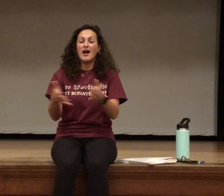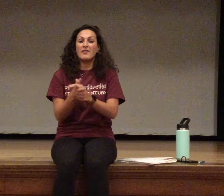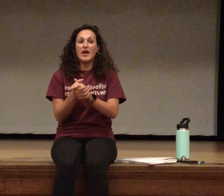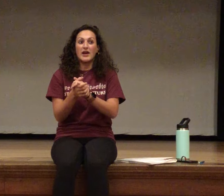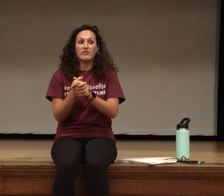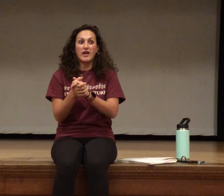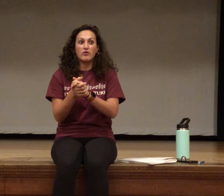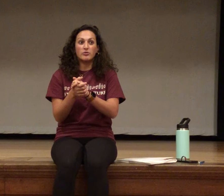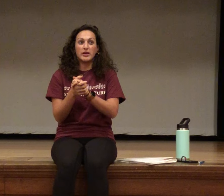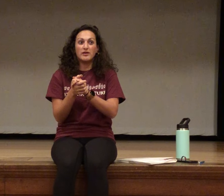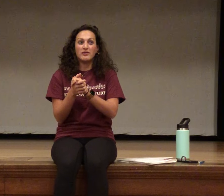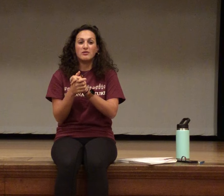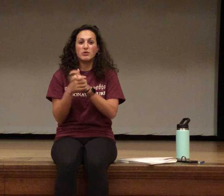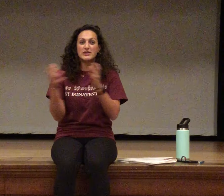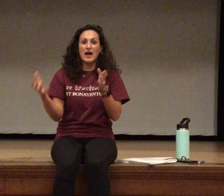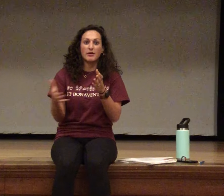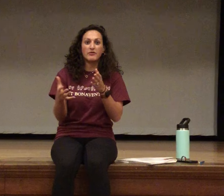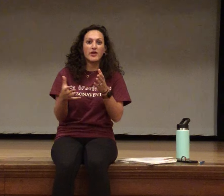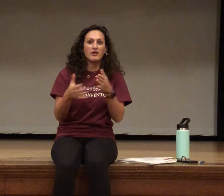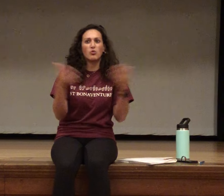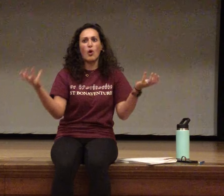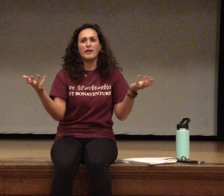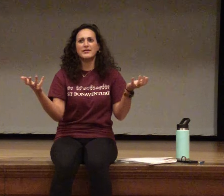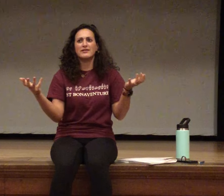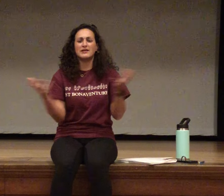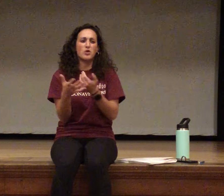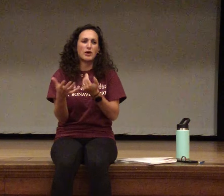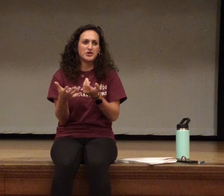and then after that would be what's the comment for that what it's a question